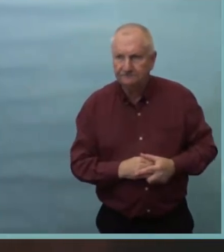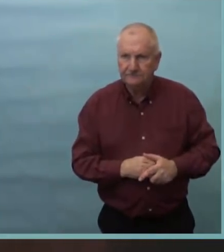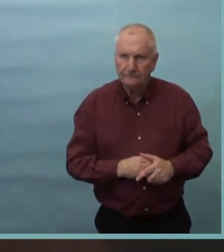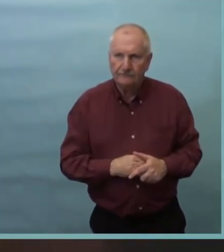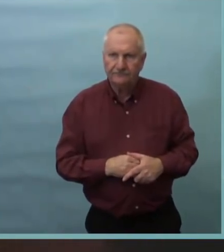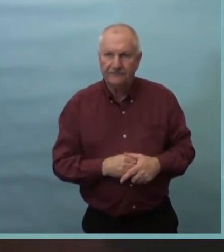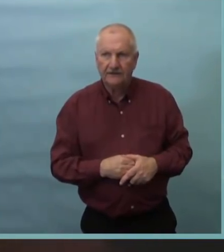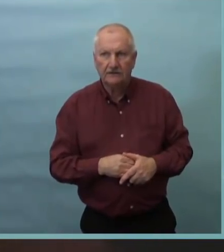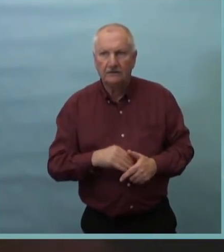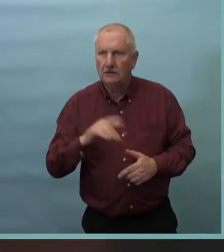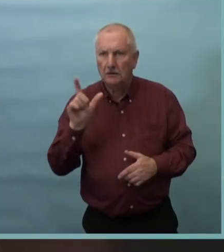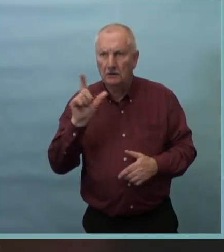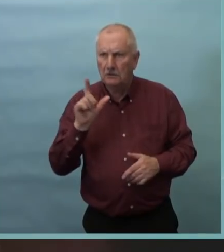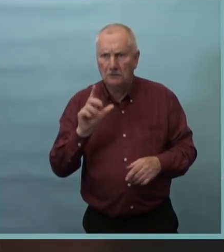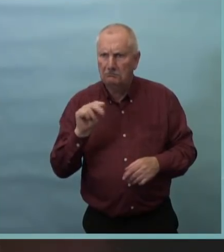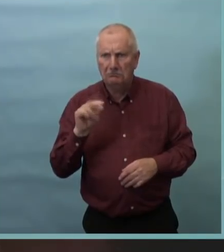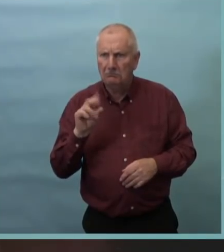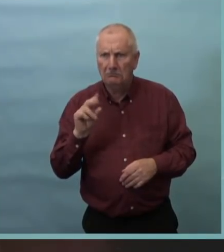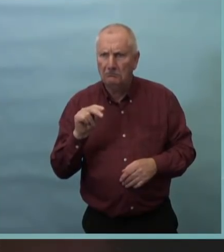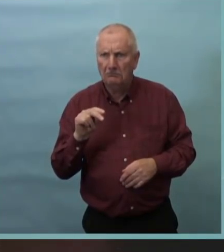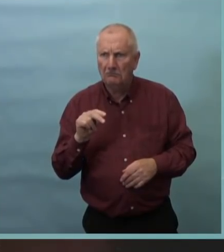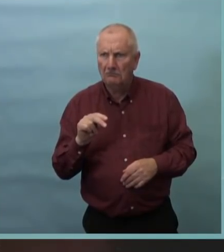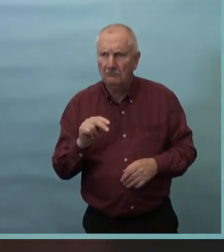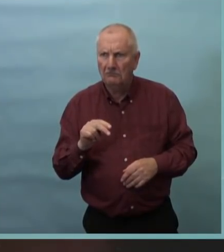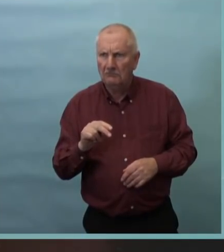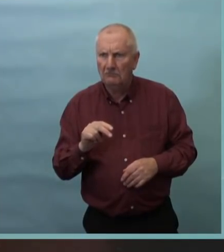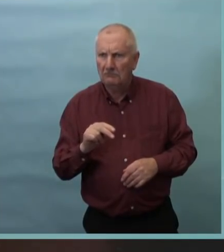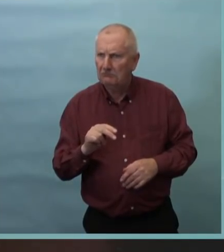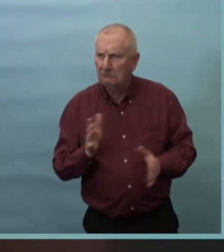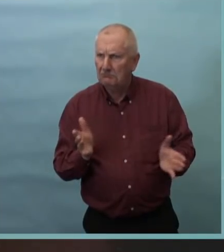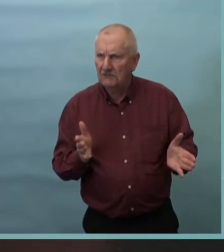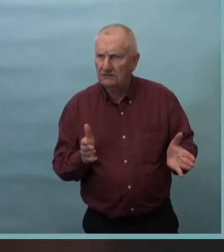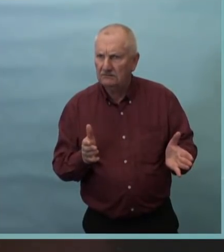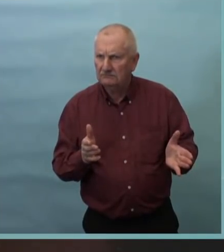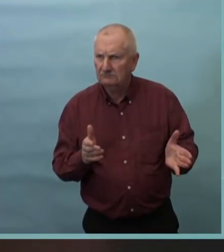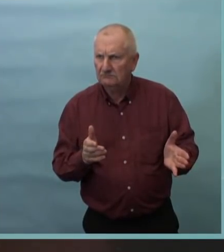at decreasing services and now increasing the surgical capacity